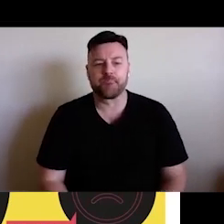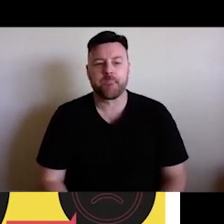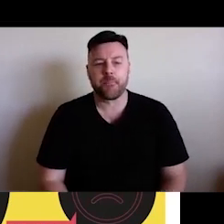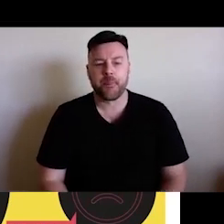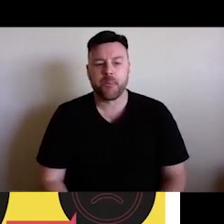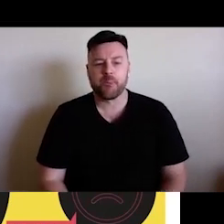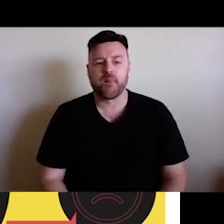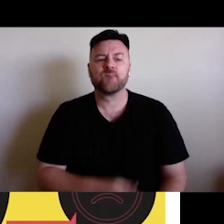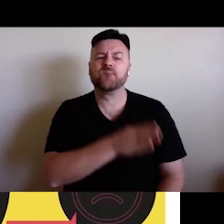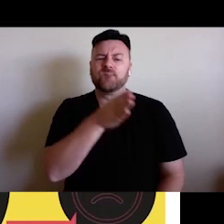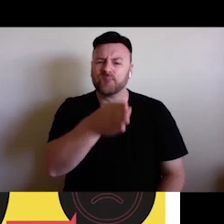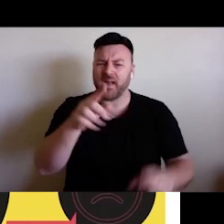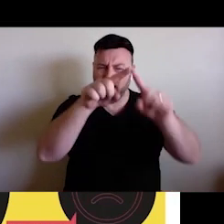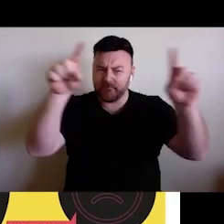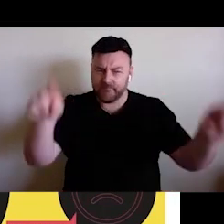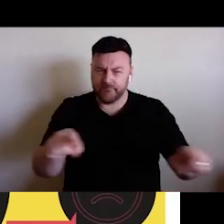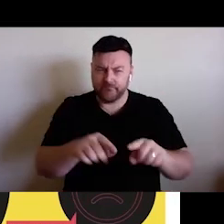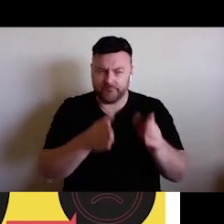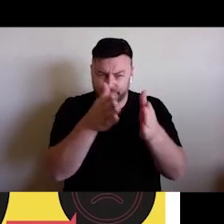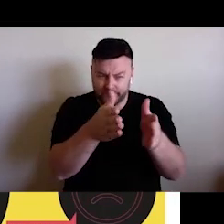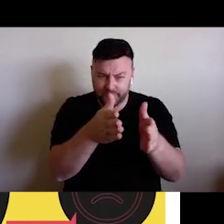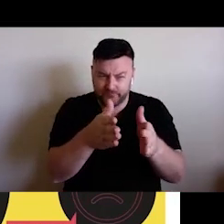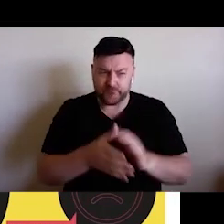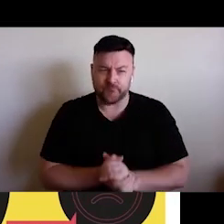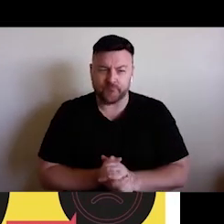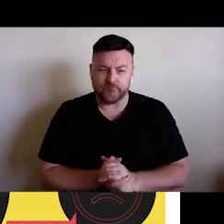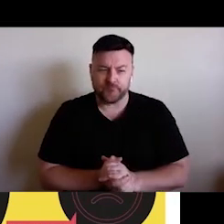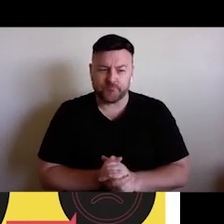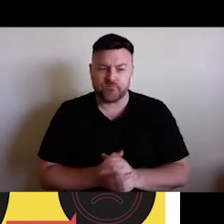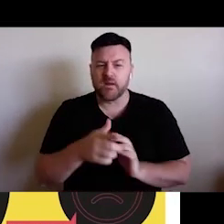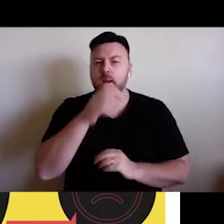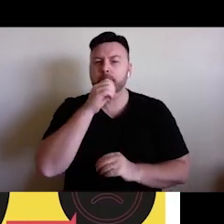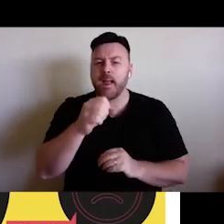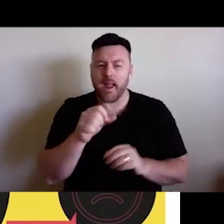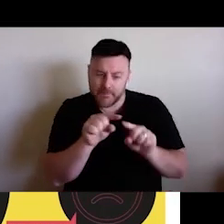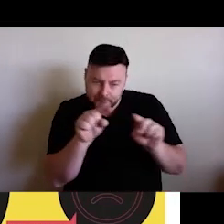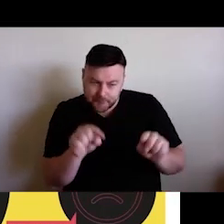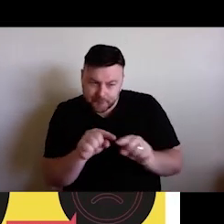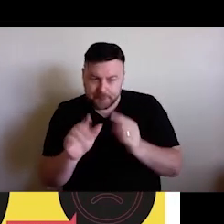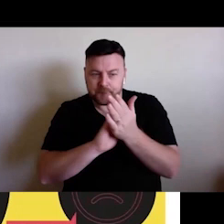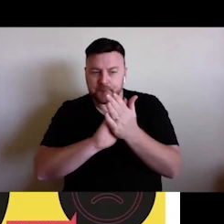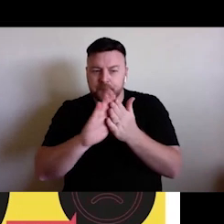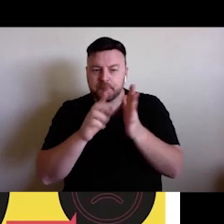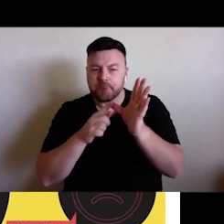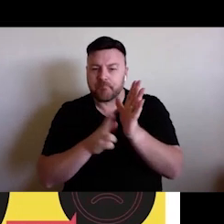slide, is a sort of - you know, eclectic collector type person. He